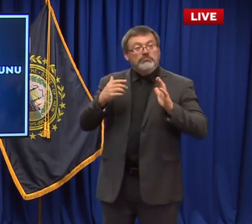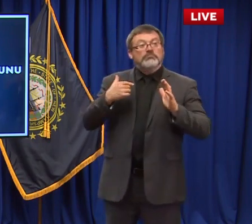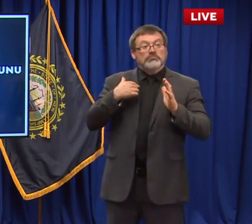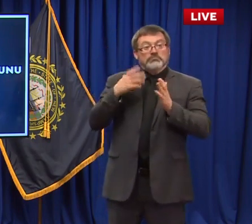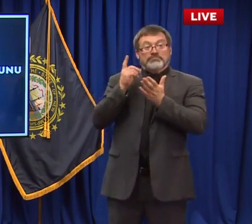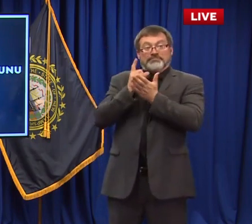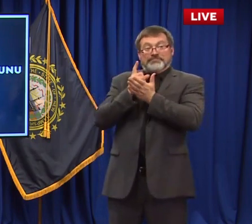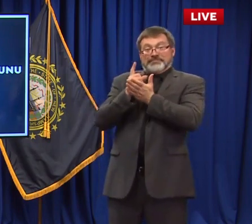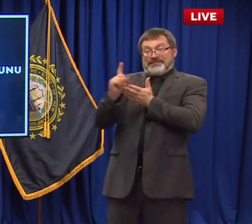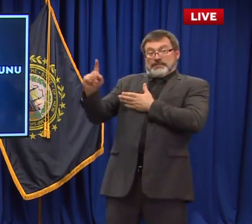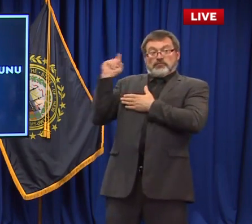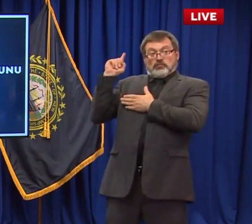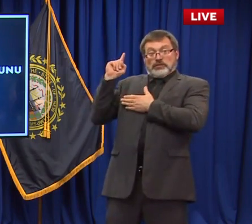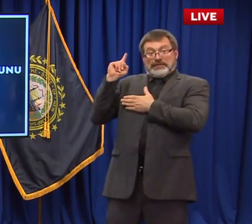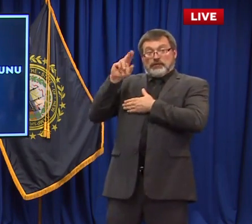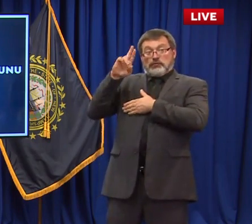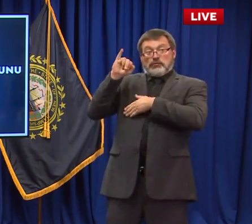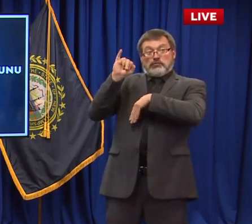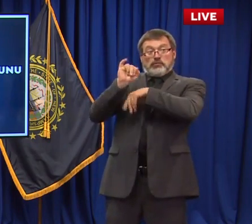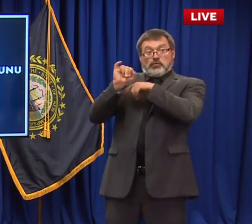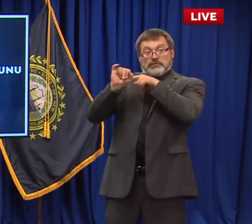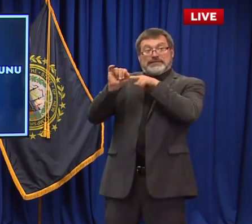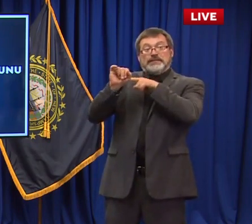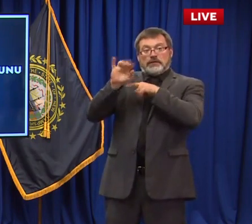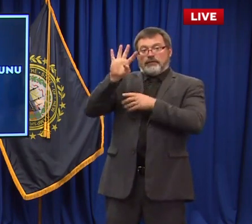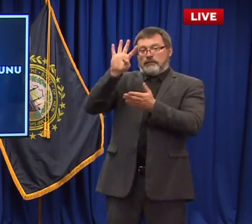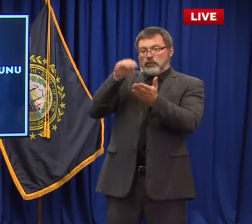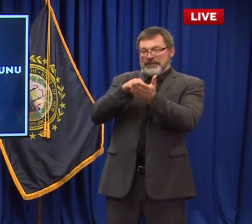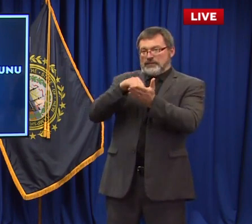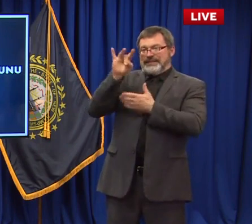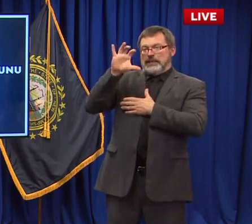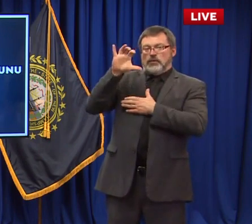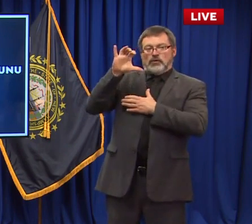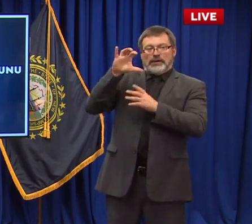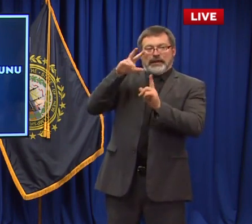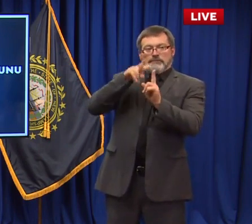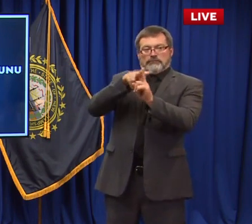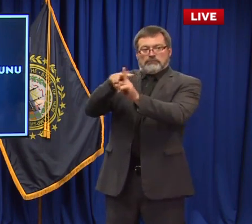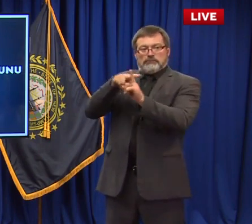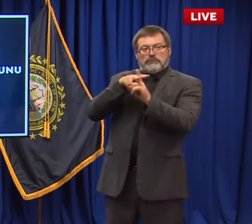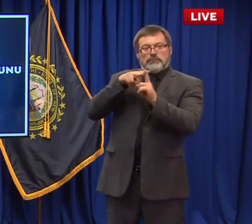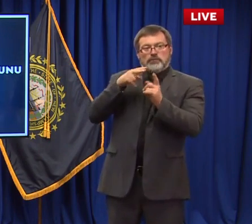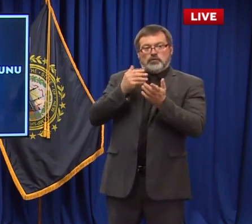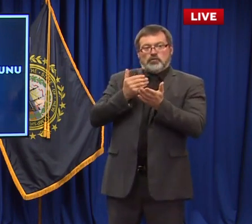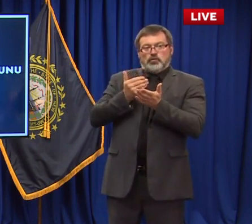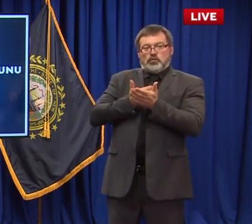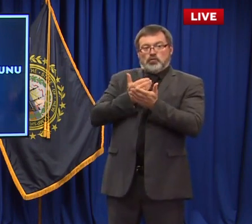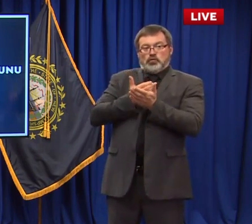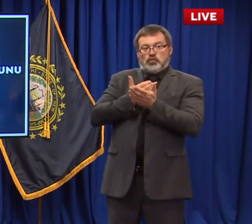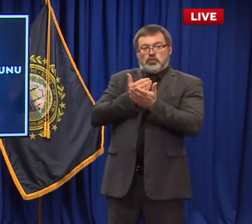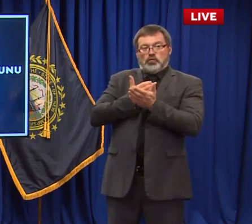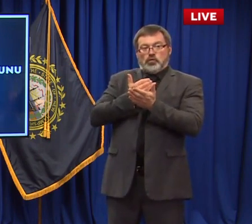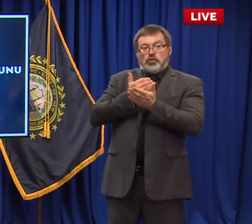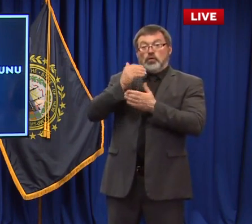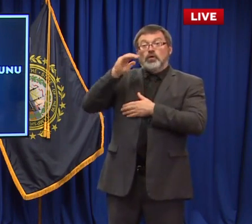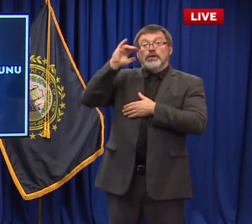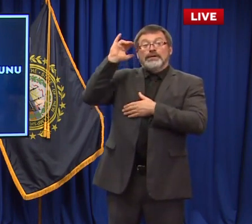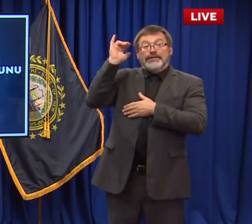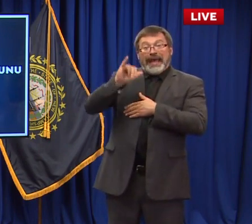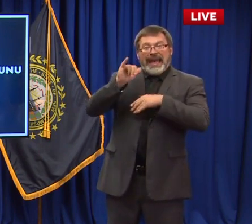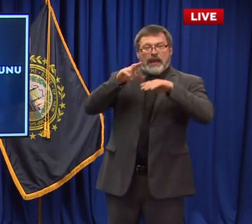THE STATE LAST WEEK SAW 4800 NEW CLAIMS FOR THE WEEK ENDING JUNE 27, IS 11% DECLINE WEEK OVER WEEK.